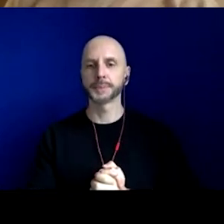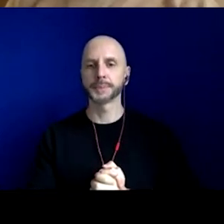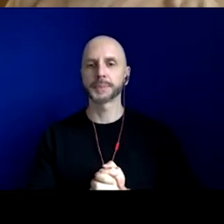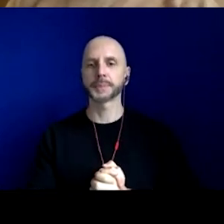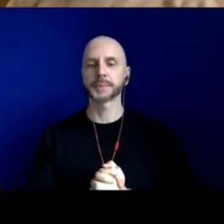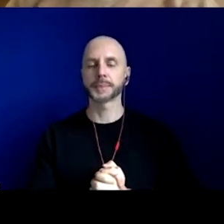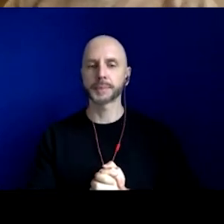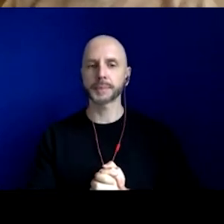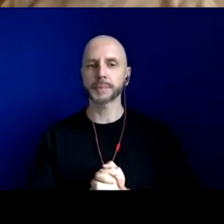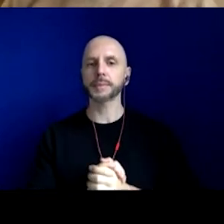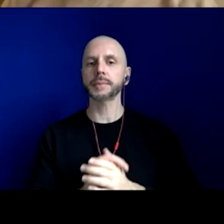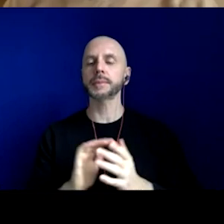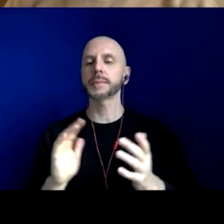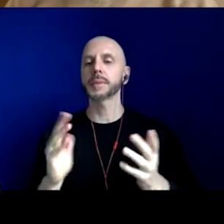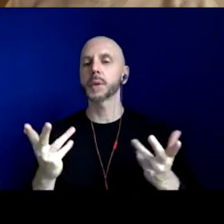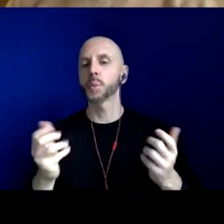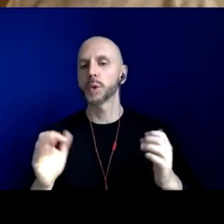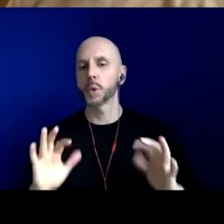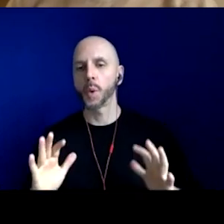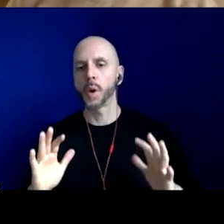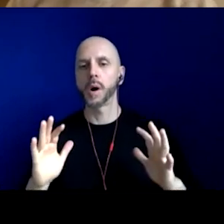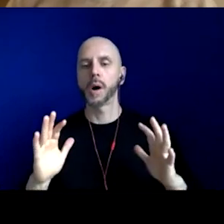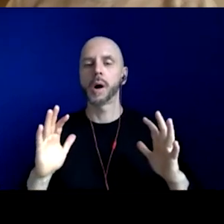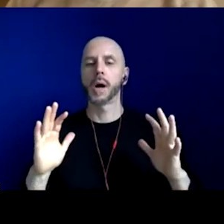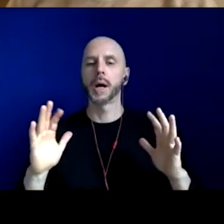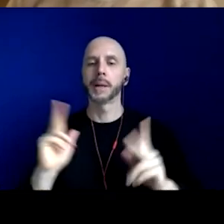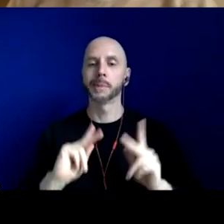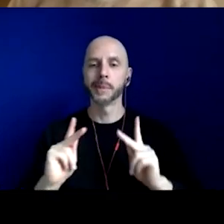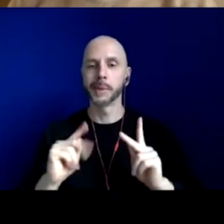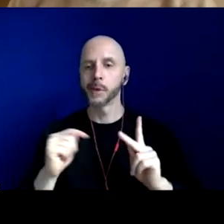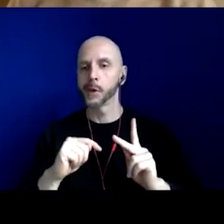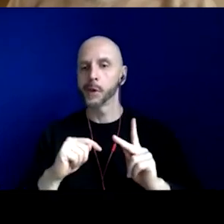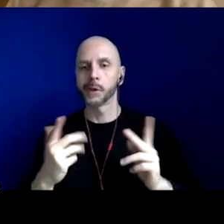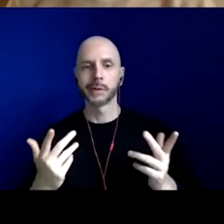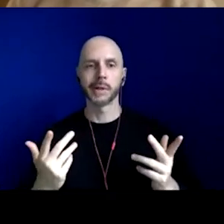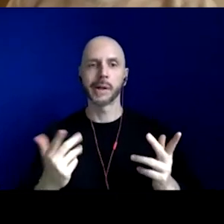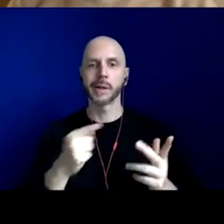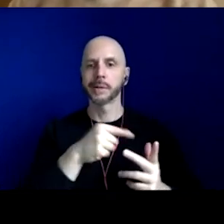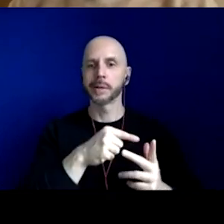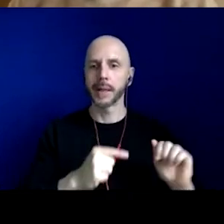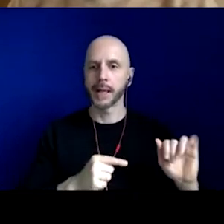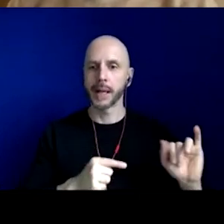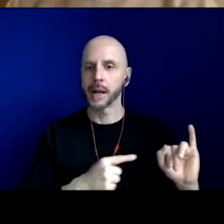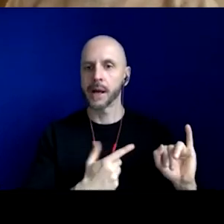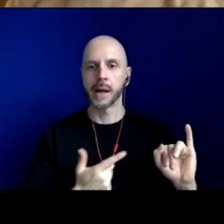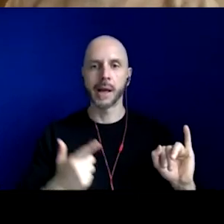people just creating loads of text and then it becomes really out of hand. Everybody has to then